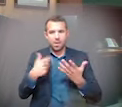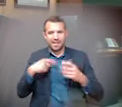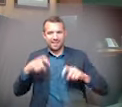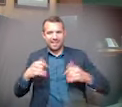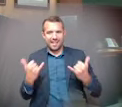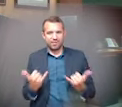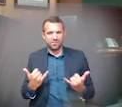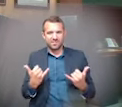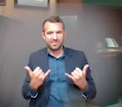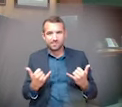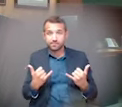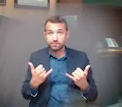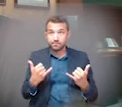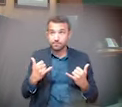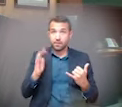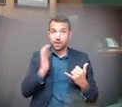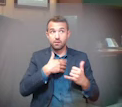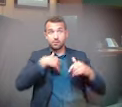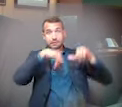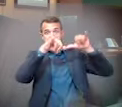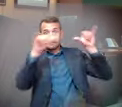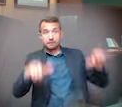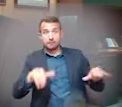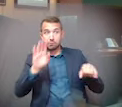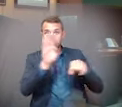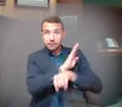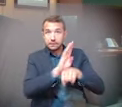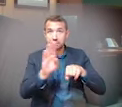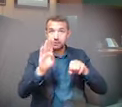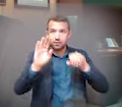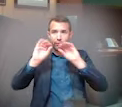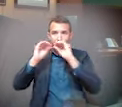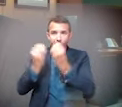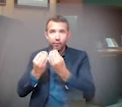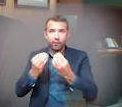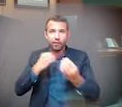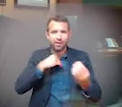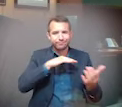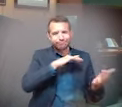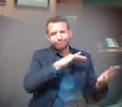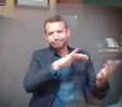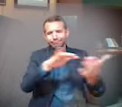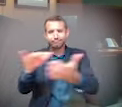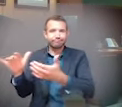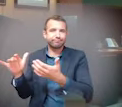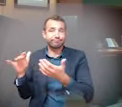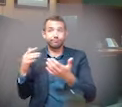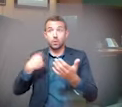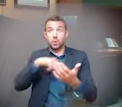at our organizations and our institutions and to honestly ask the question if we are a part of the problem."